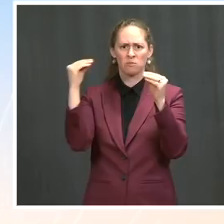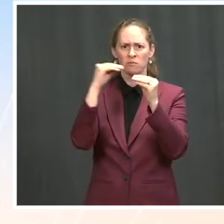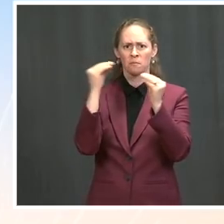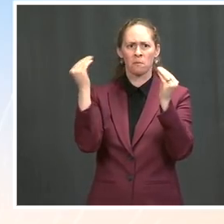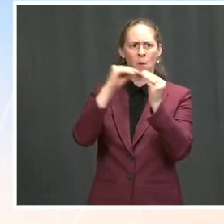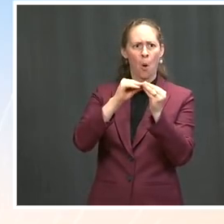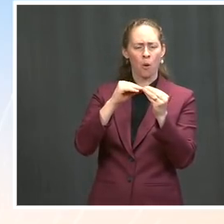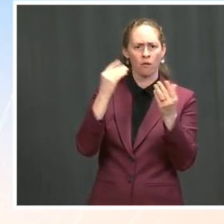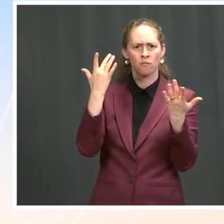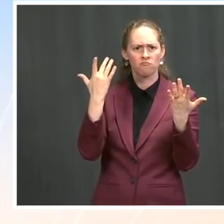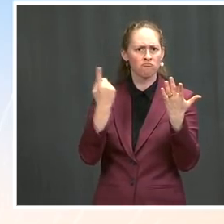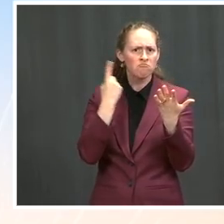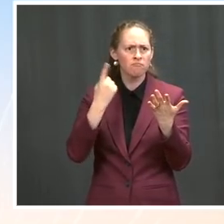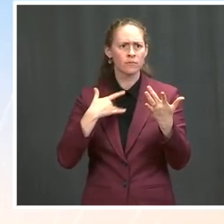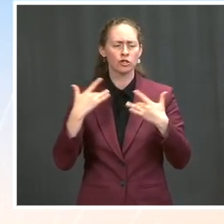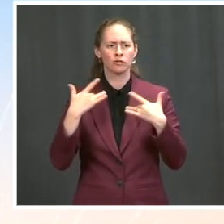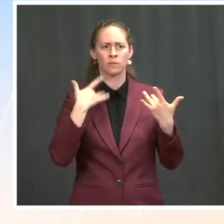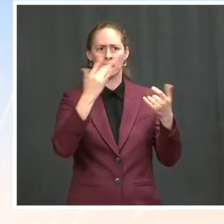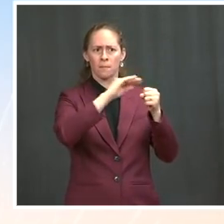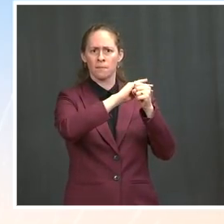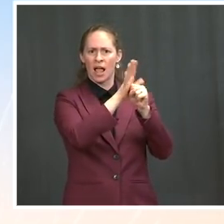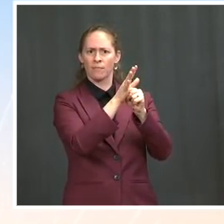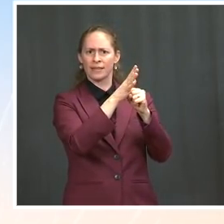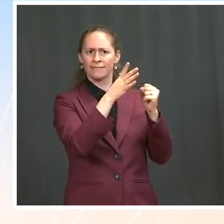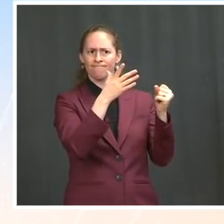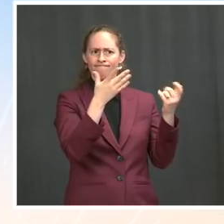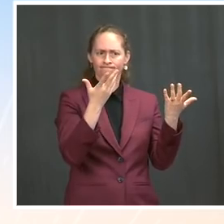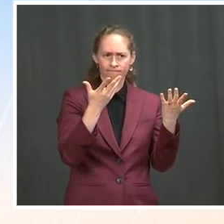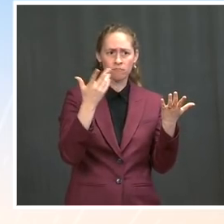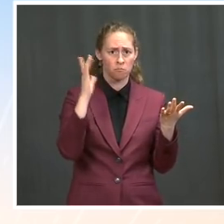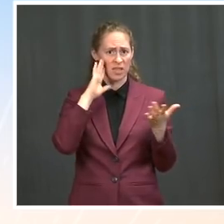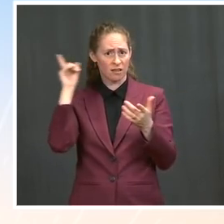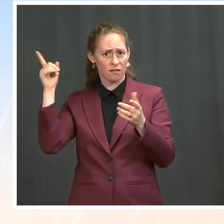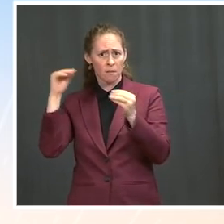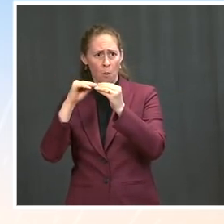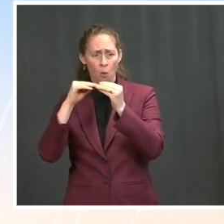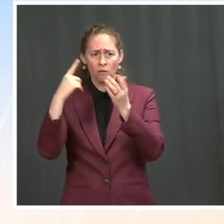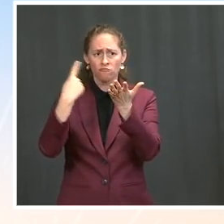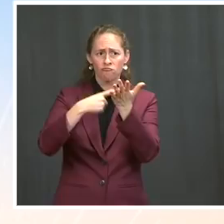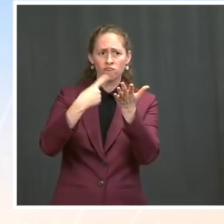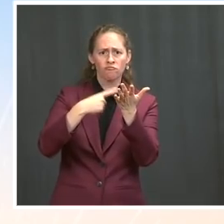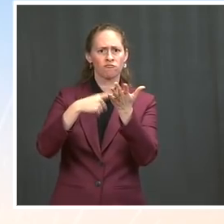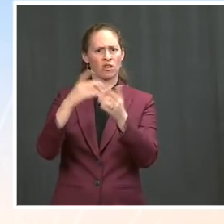that the President is going to weigh in this week? Ms. Psaki: No, the reason is that there's been actually a rise in crime